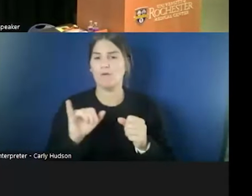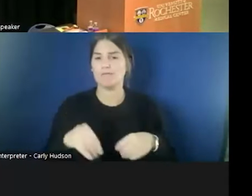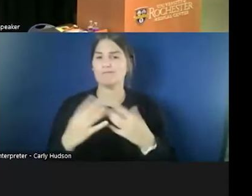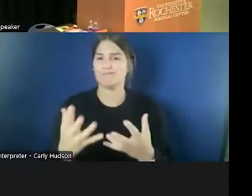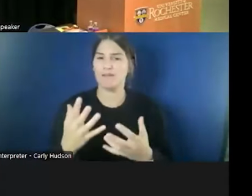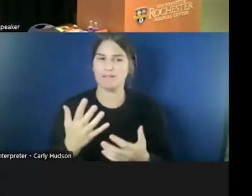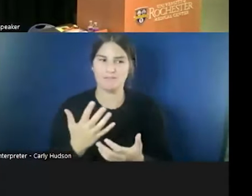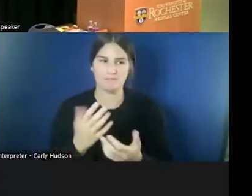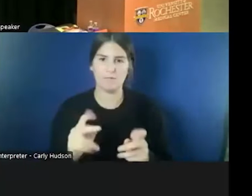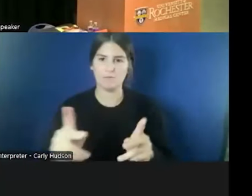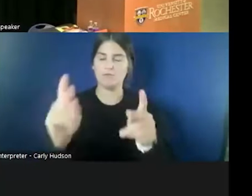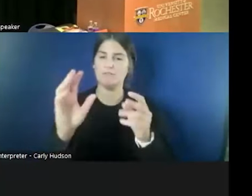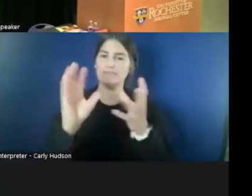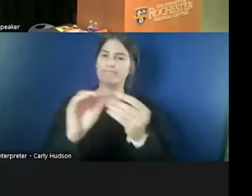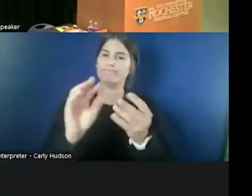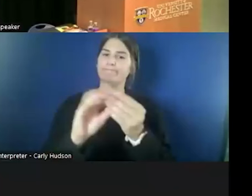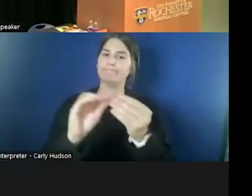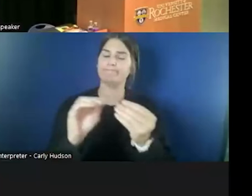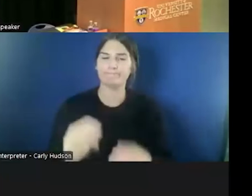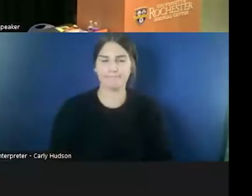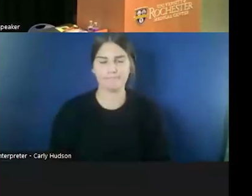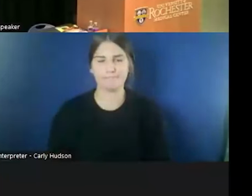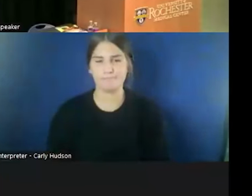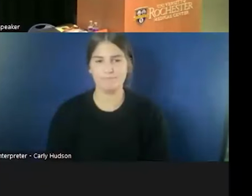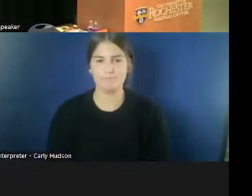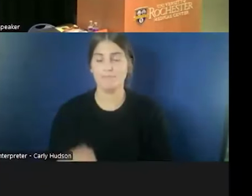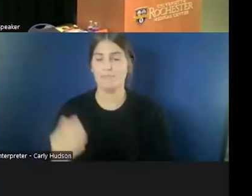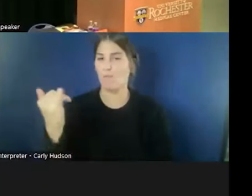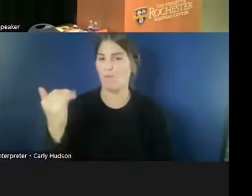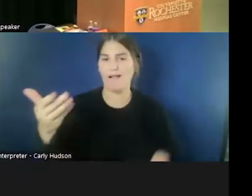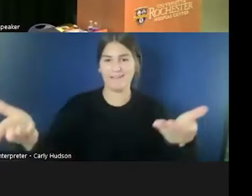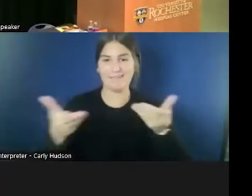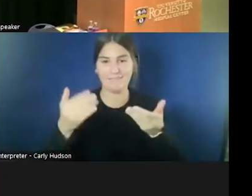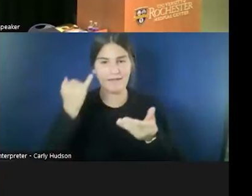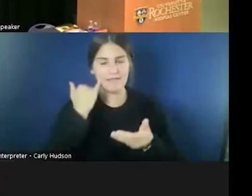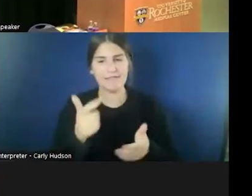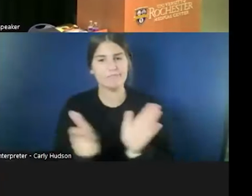table what's the sense of having individuals at a table if they're not allowed to talk and